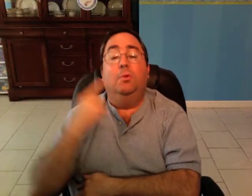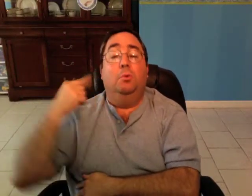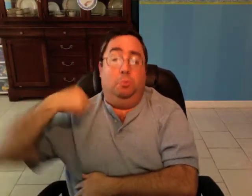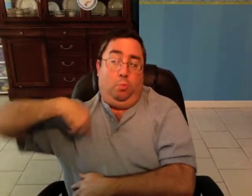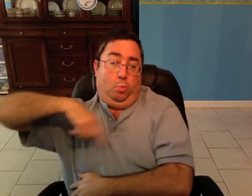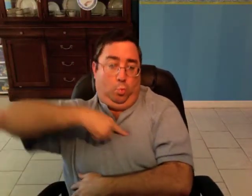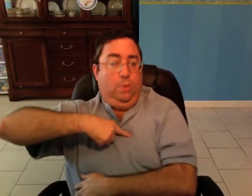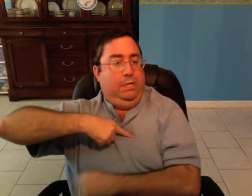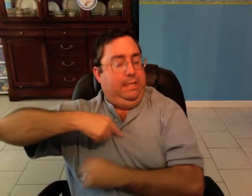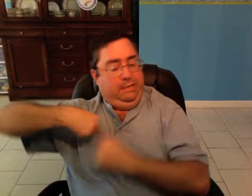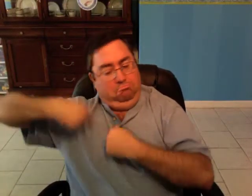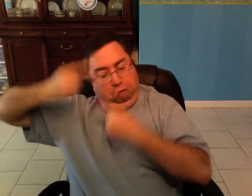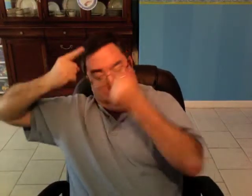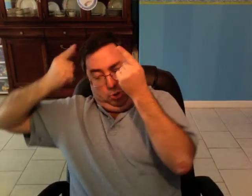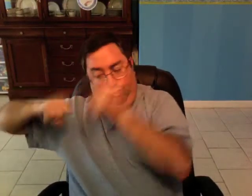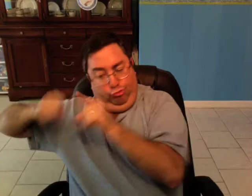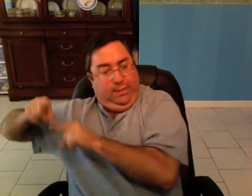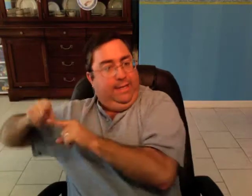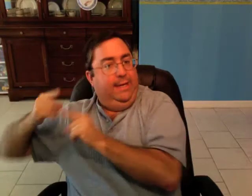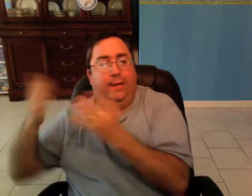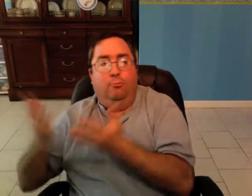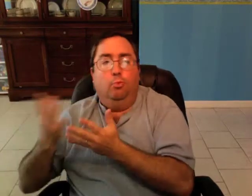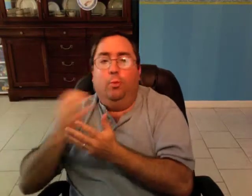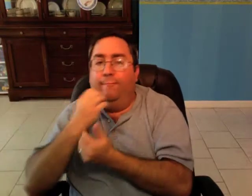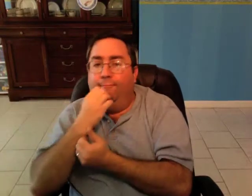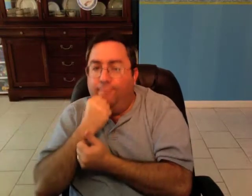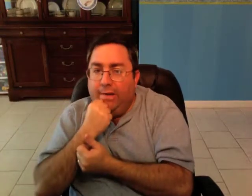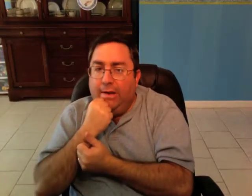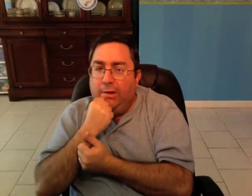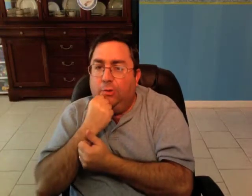Class ideology says "we establish what the values are,